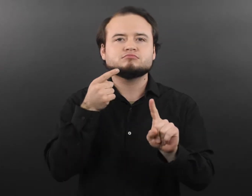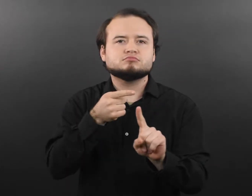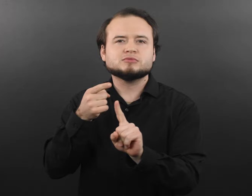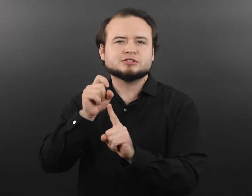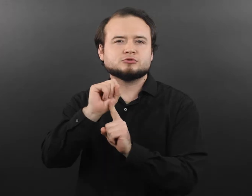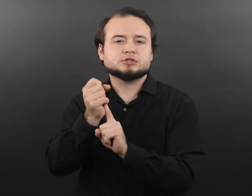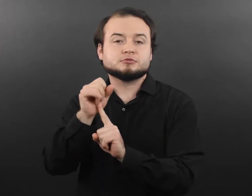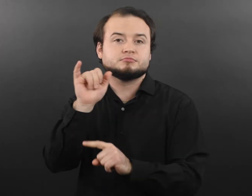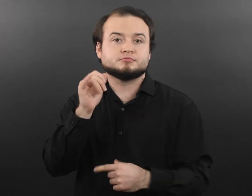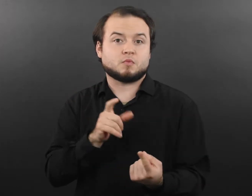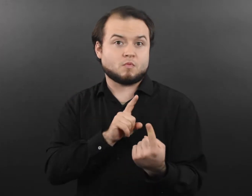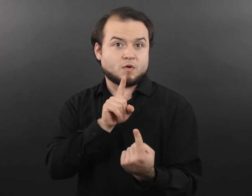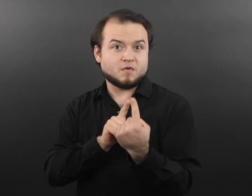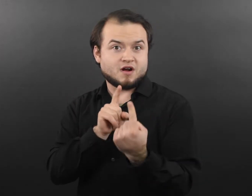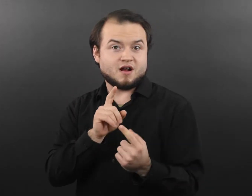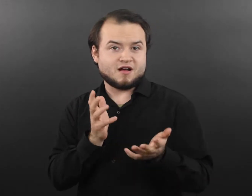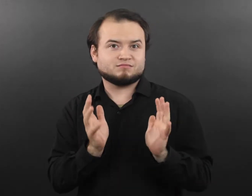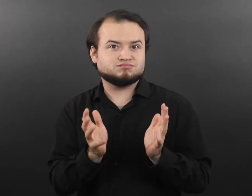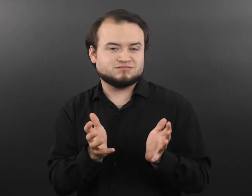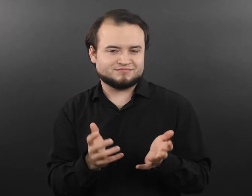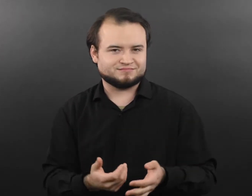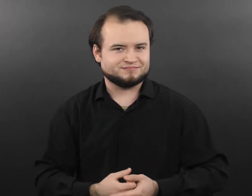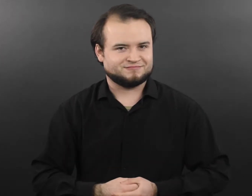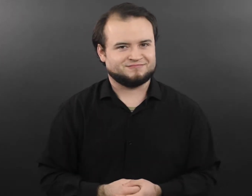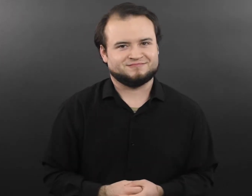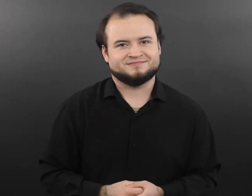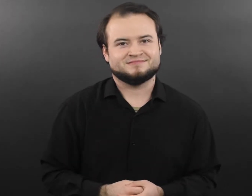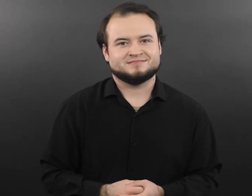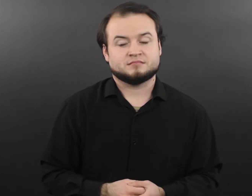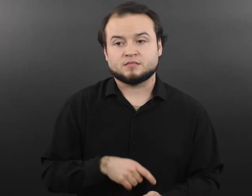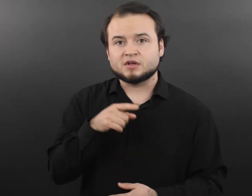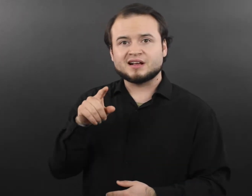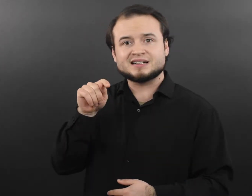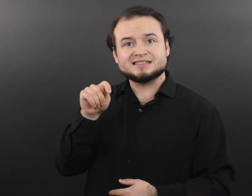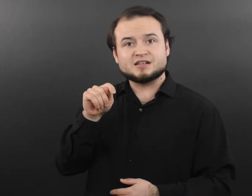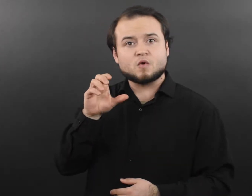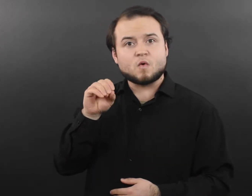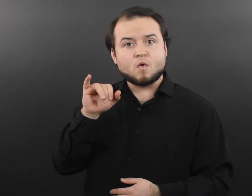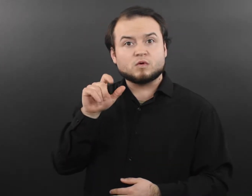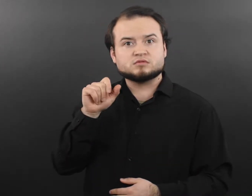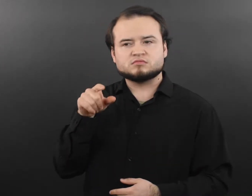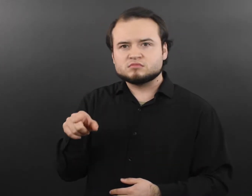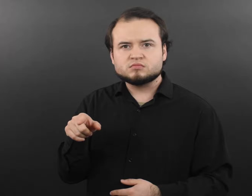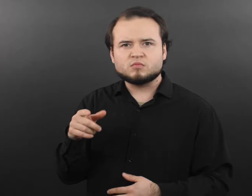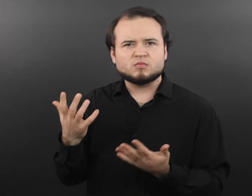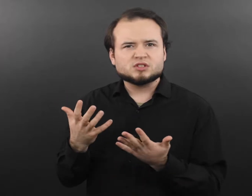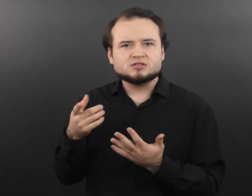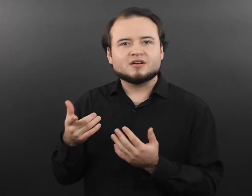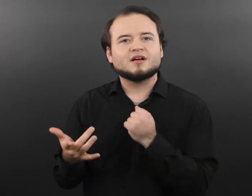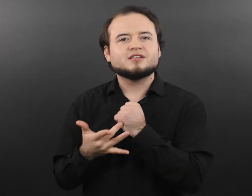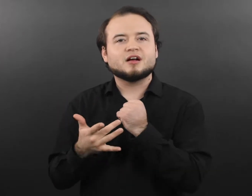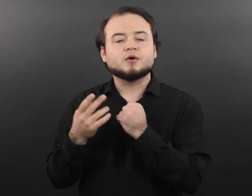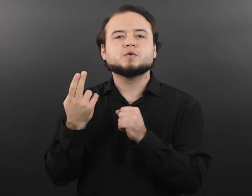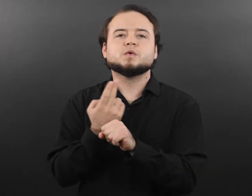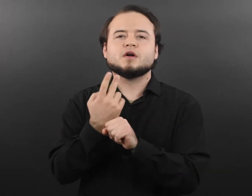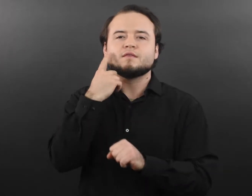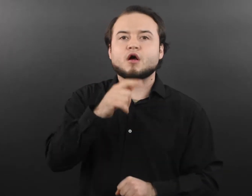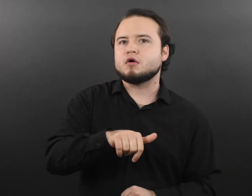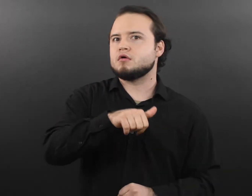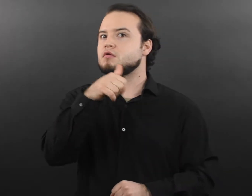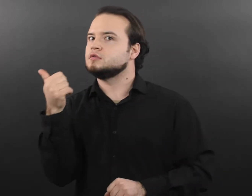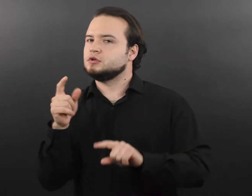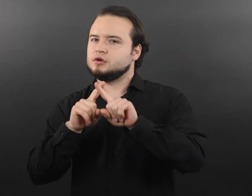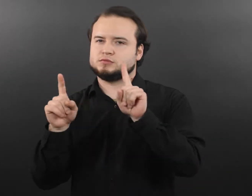best used in certain situations such as one-on-one conversations. Telecoils, in contrast, can also be used in